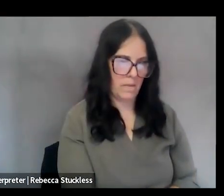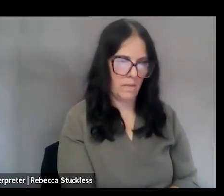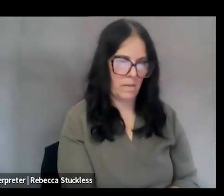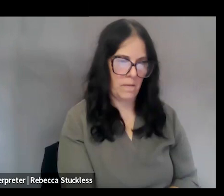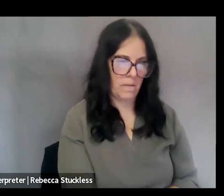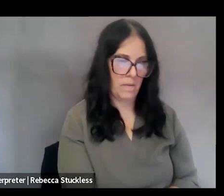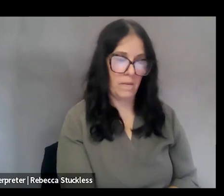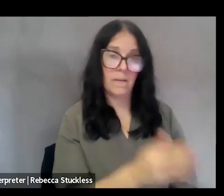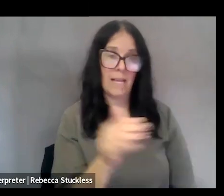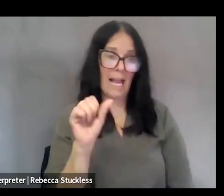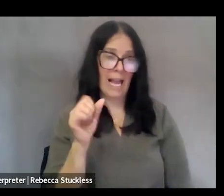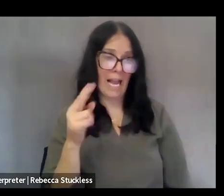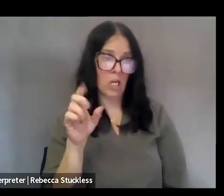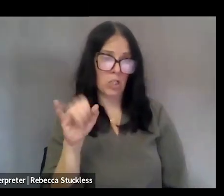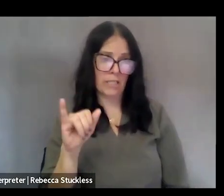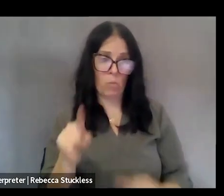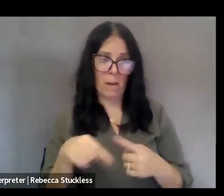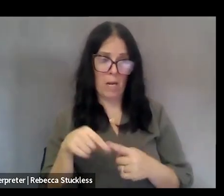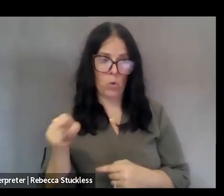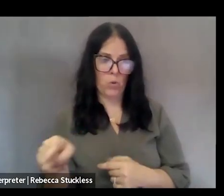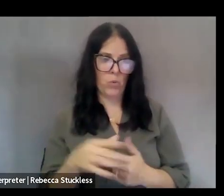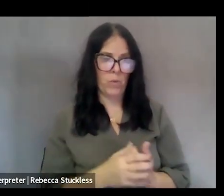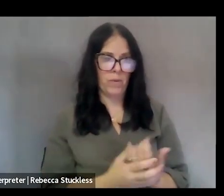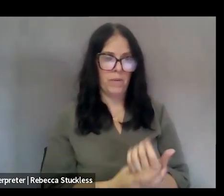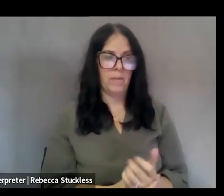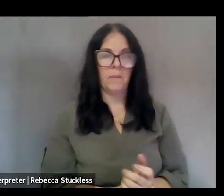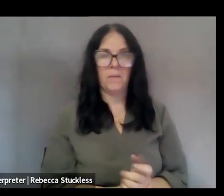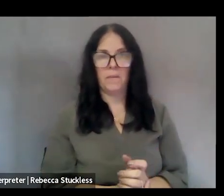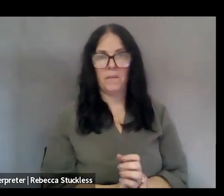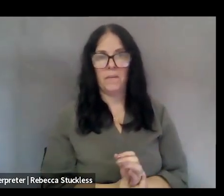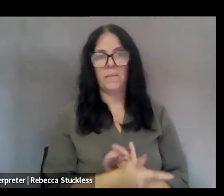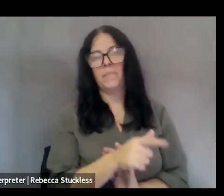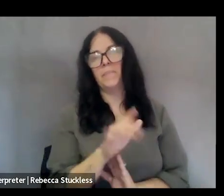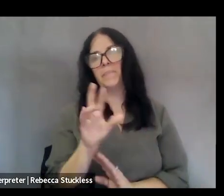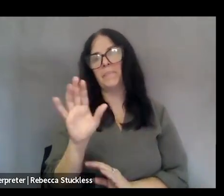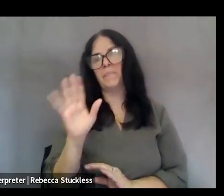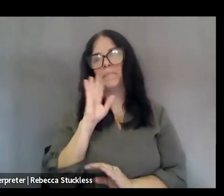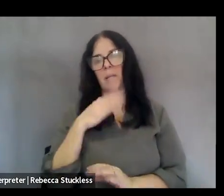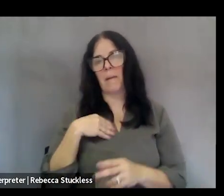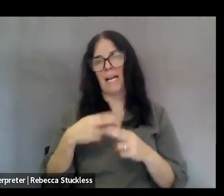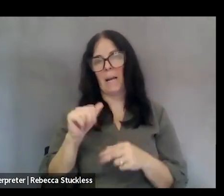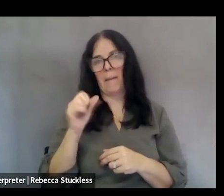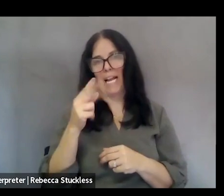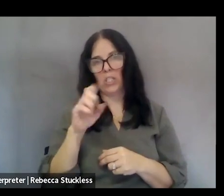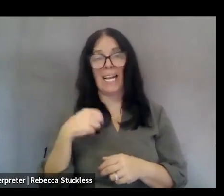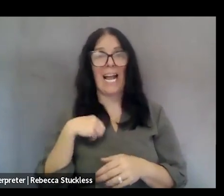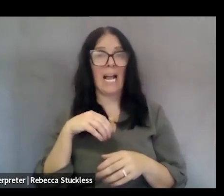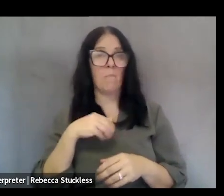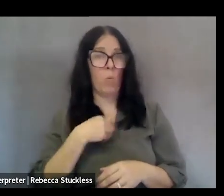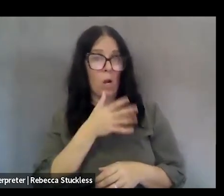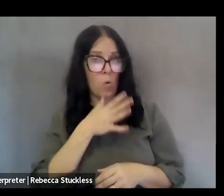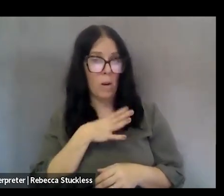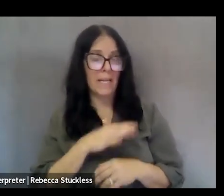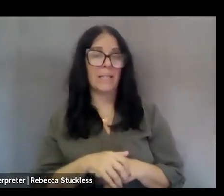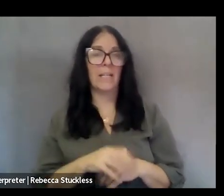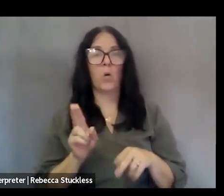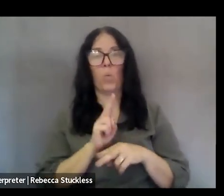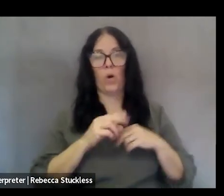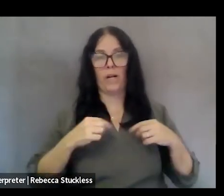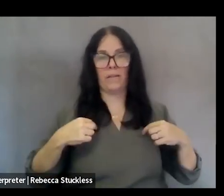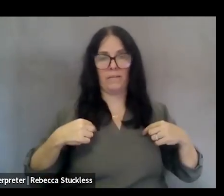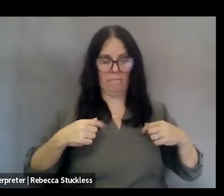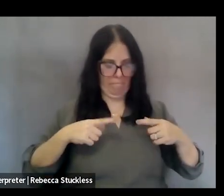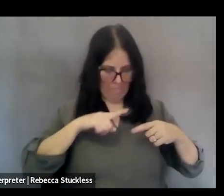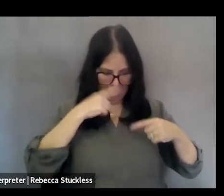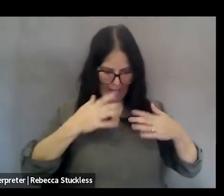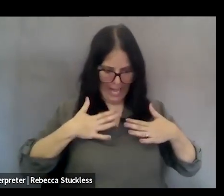you? ASHLEE: Hi there, my name is Ashlee, I'm a white woman who is wearing a black-based pink